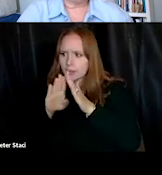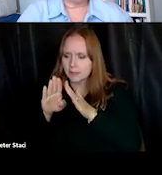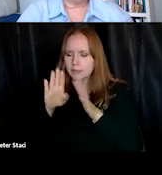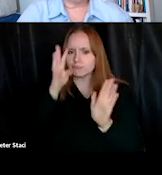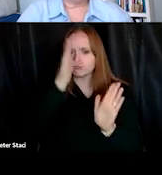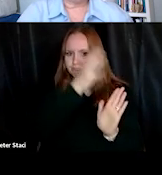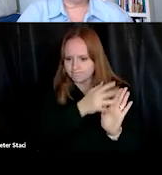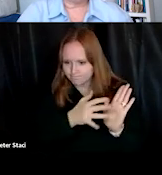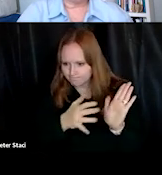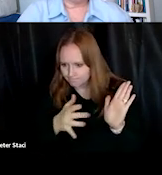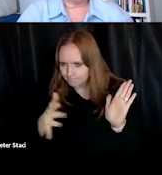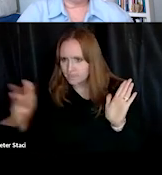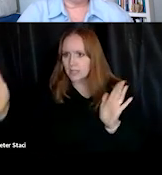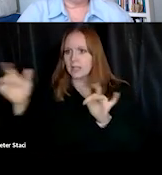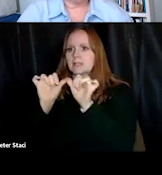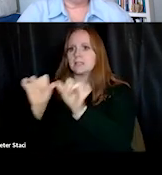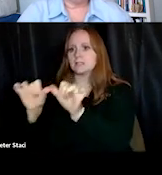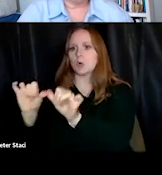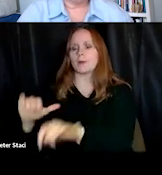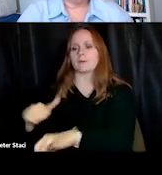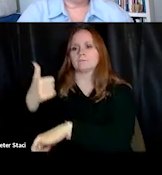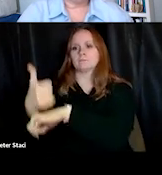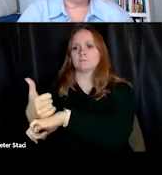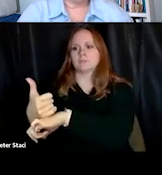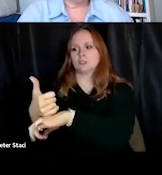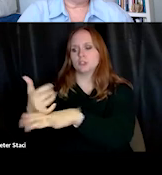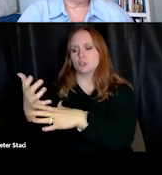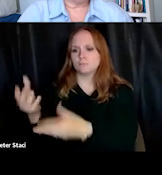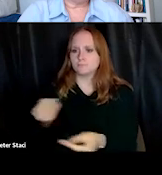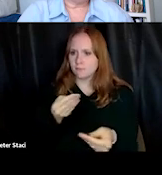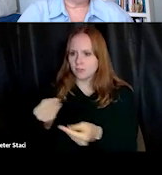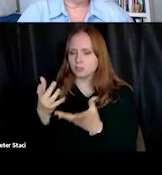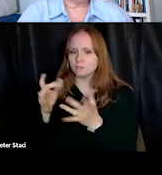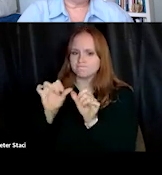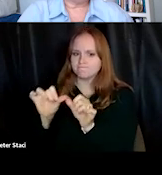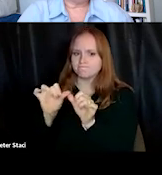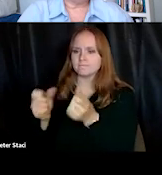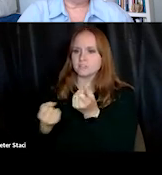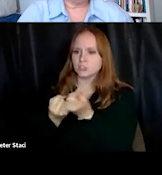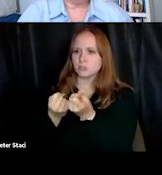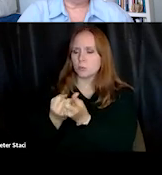and ongoing implementation to foster continuous success and oversight of the process.